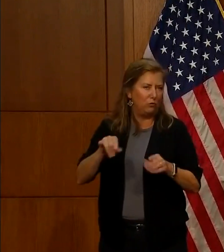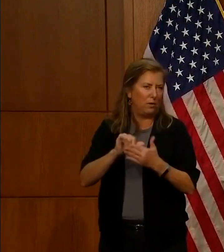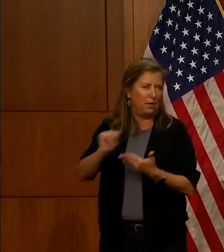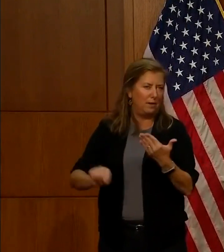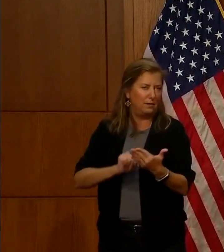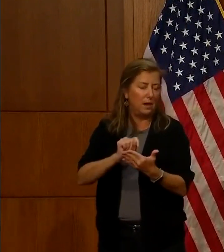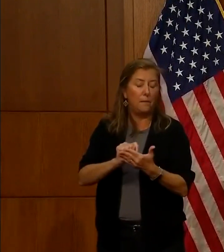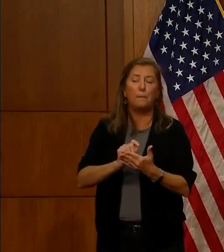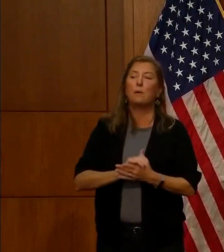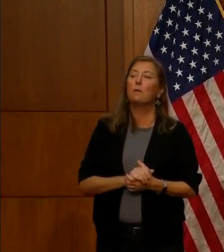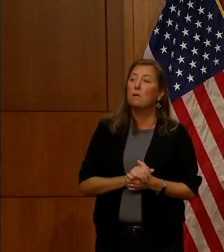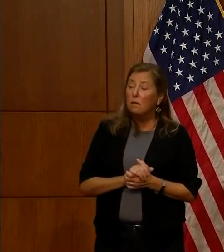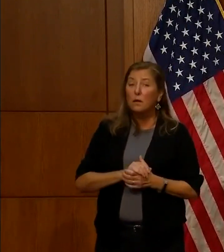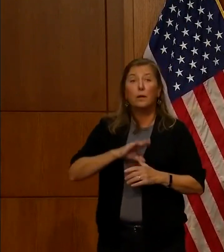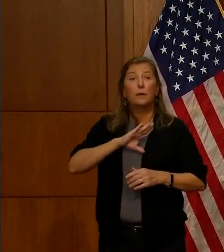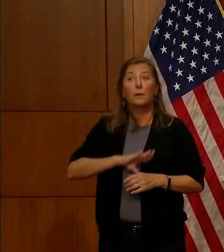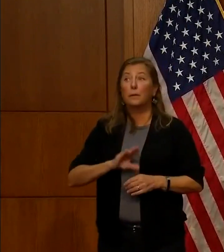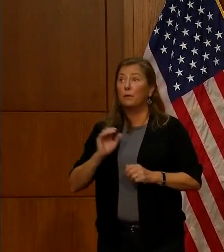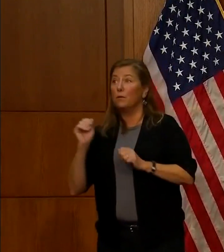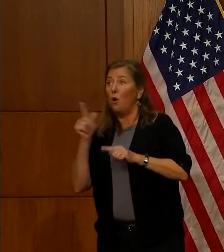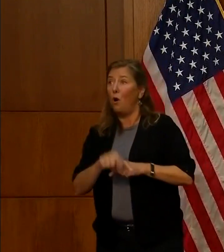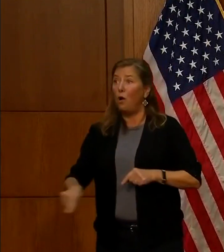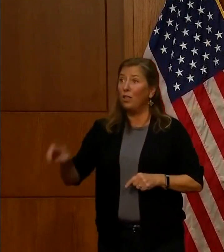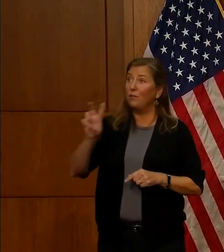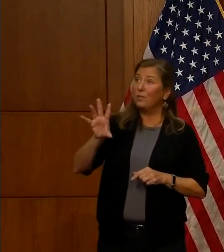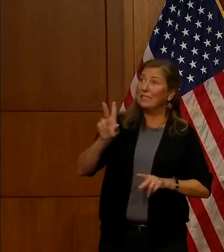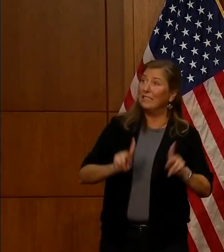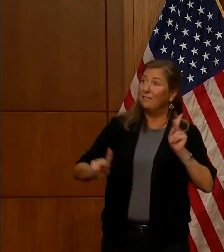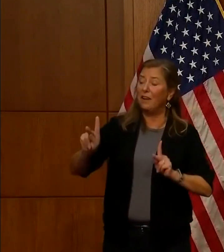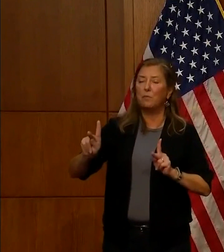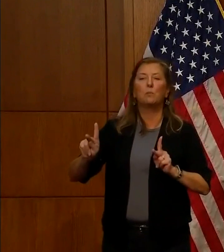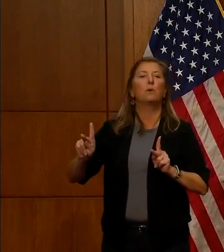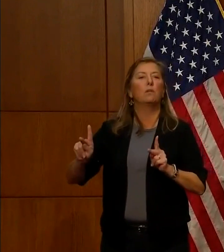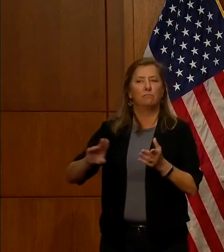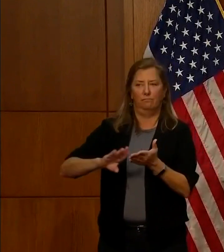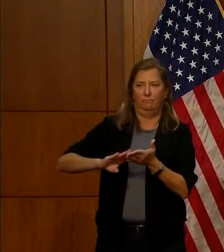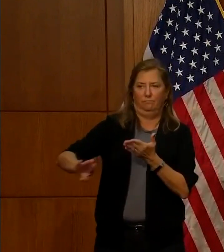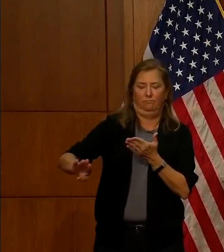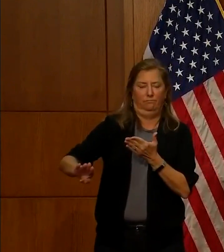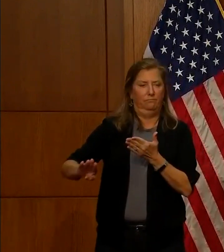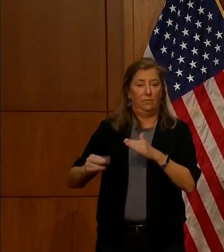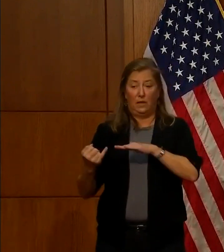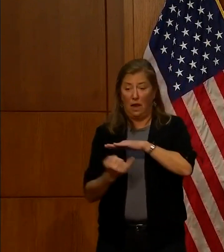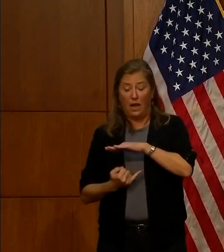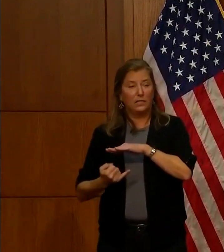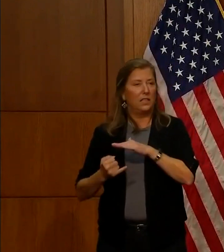HAD VISITED DURING THAT POTENTIAL INFECTIOUS PERIOD- THANKFULLY ALL OF THOSE